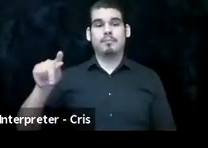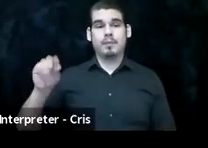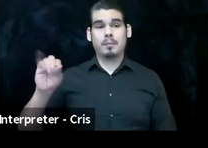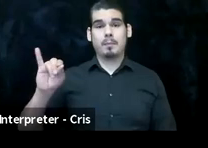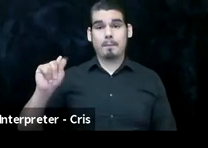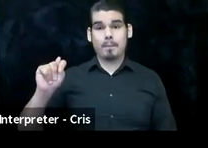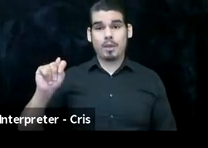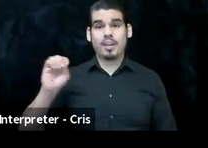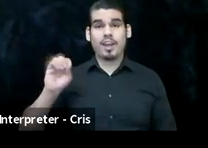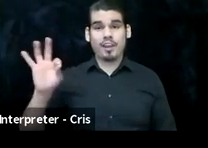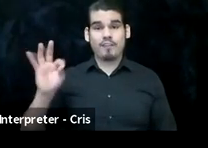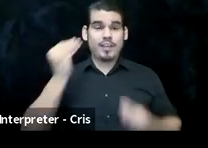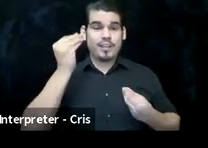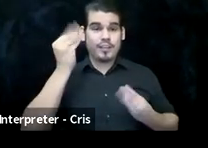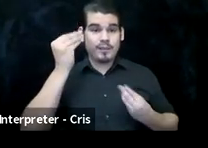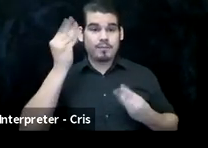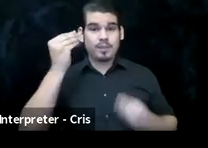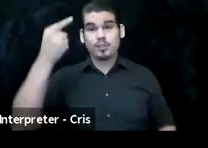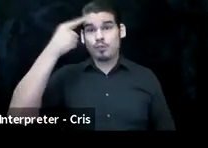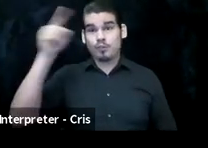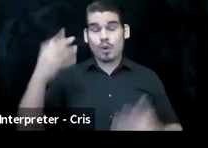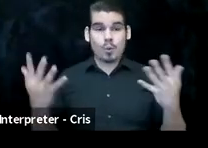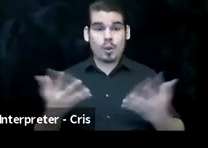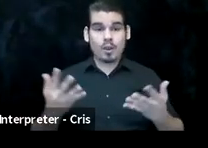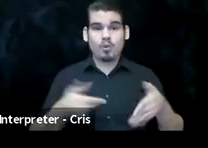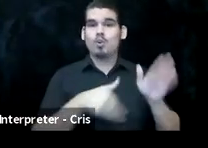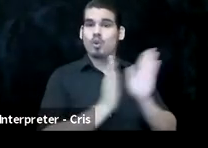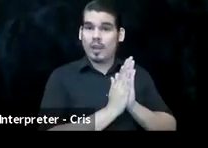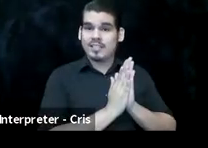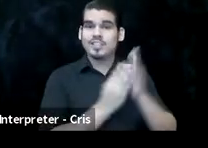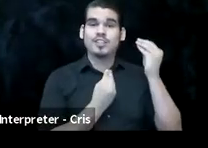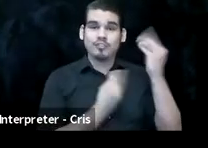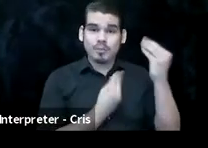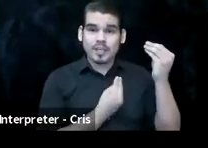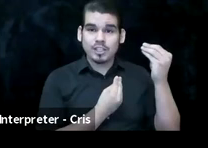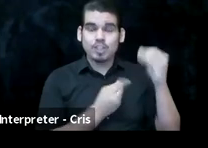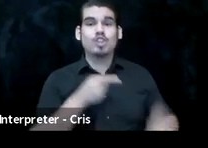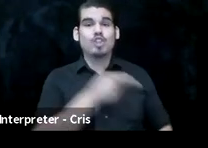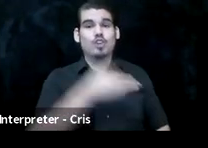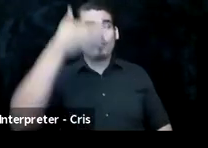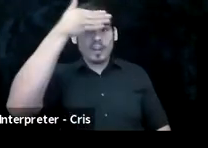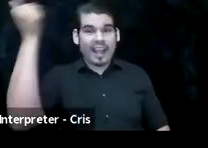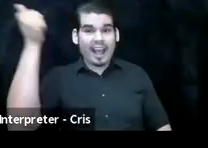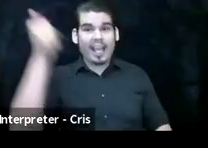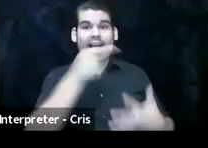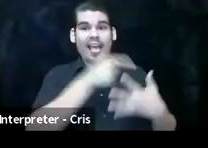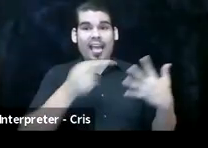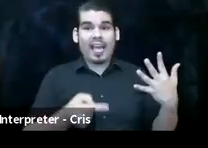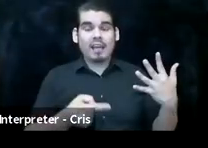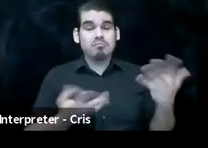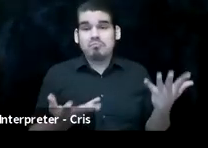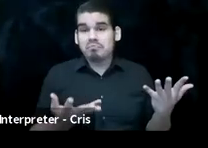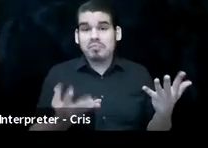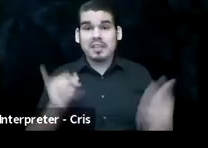Gerardo Chavez, RAD IX: I see in the past, when people say oh point of information are you actually forgot this if you have any questions you can think we just say point of putting information.